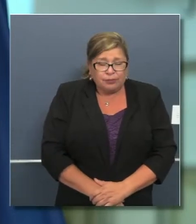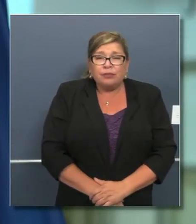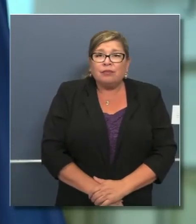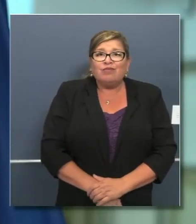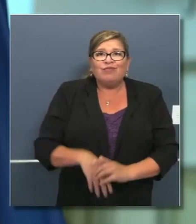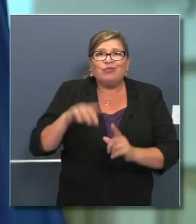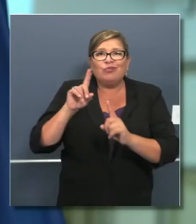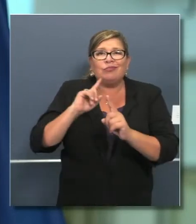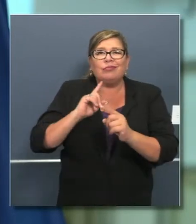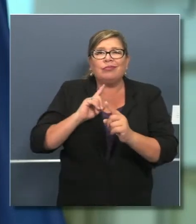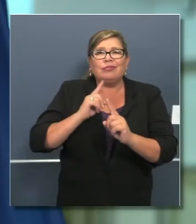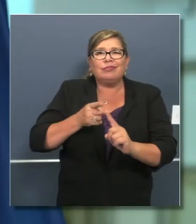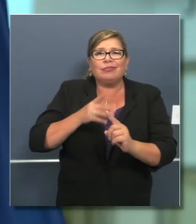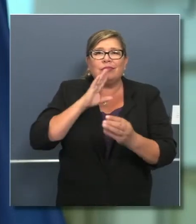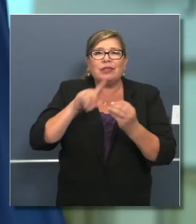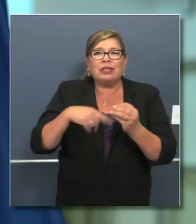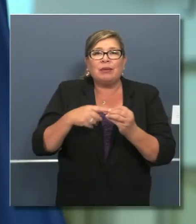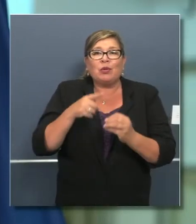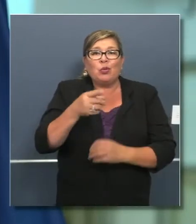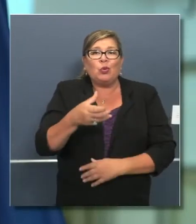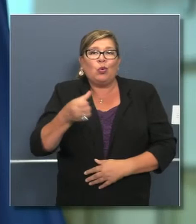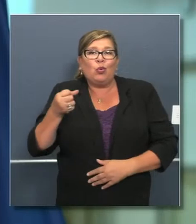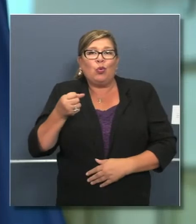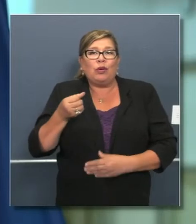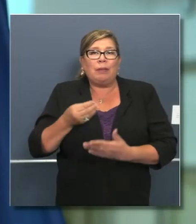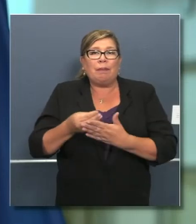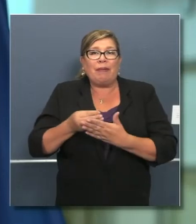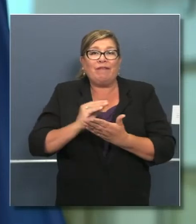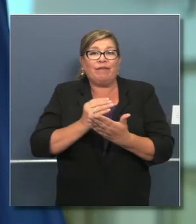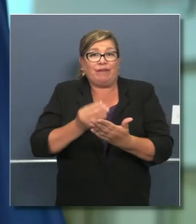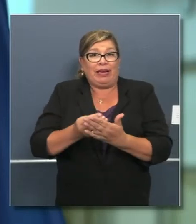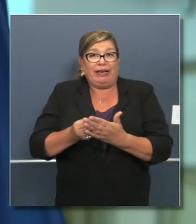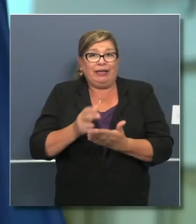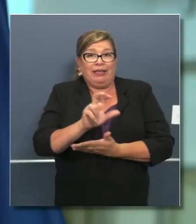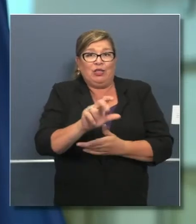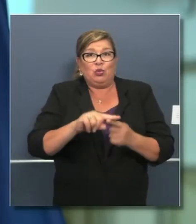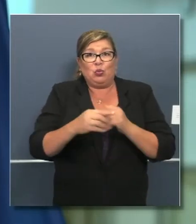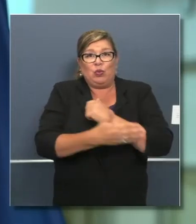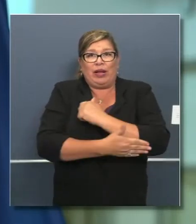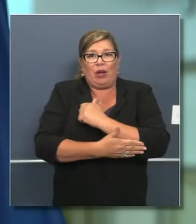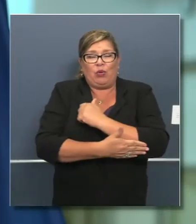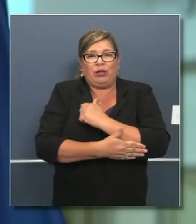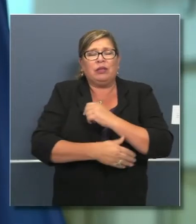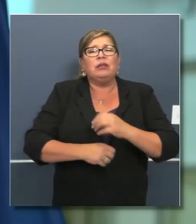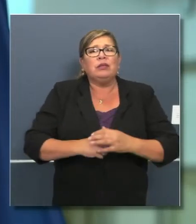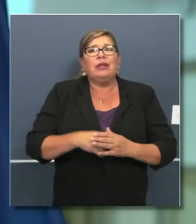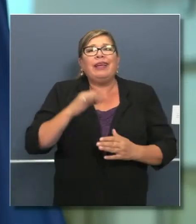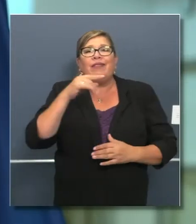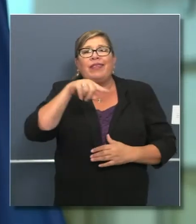abiding by rural regulation and coronavirus rules what exactly does that mean does that mean if the